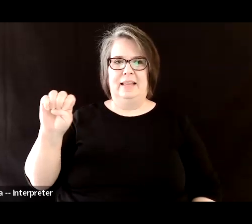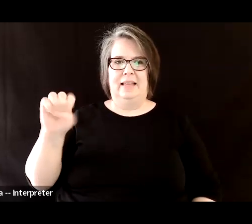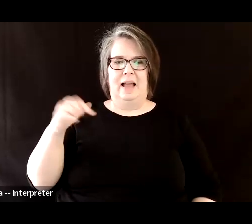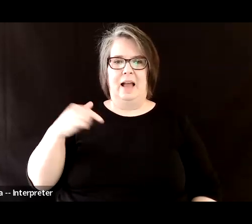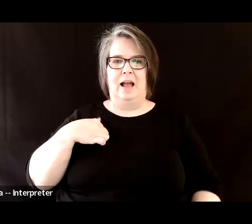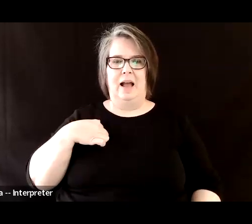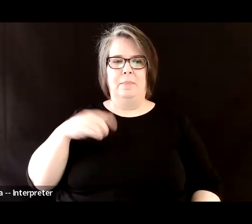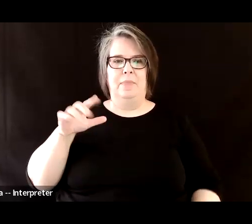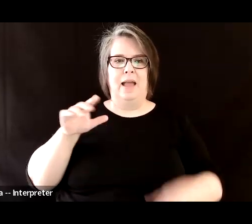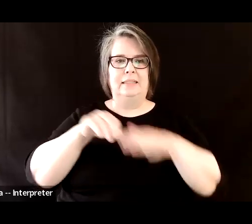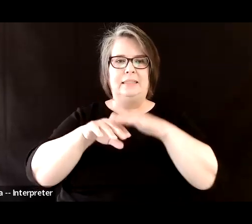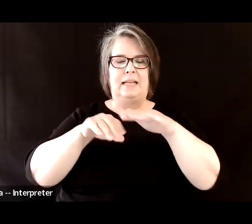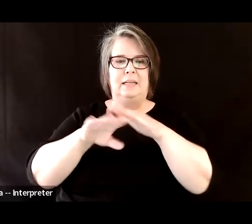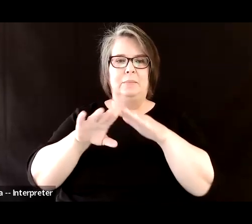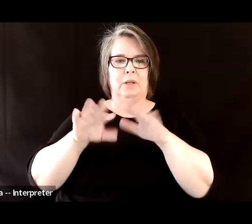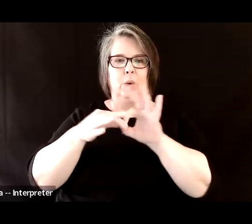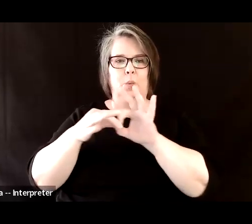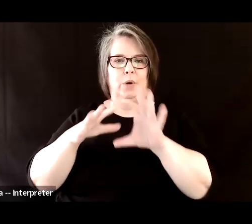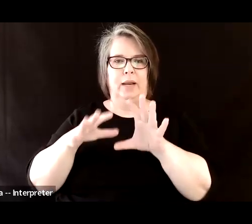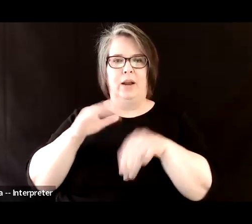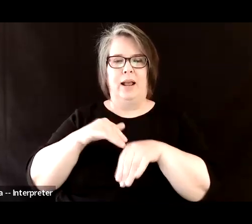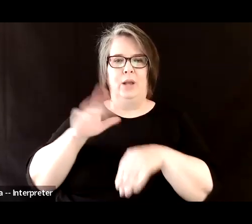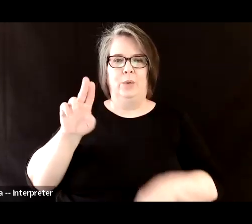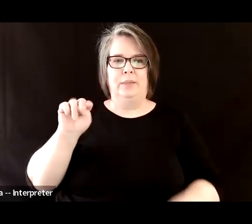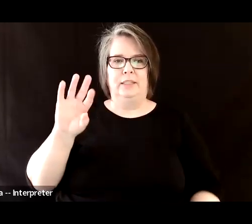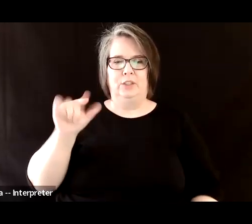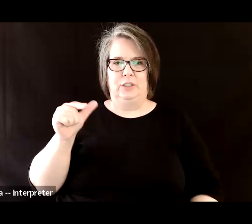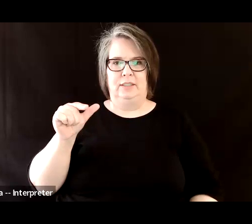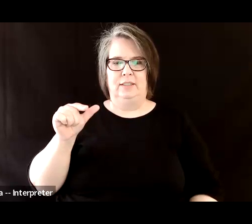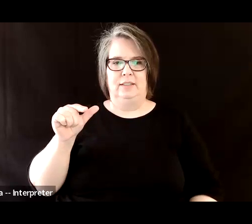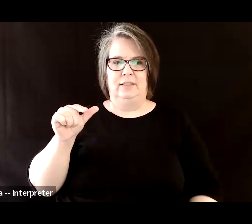My pronouns are she/her. I will be monitoring our 11:00